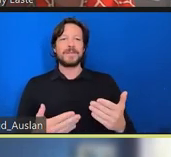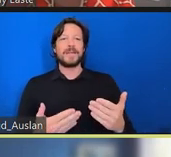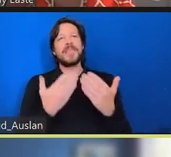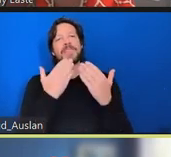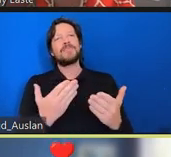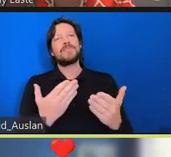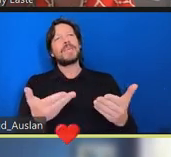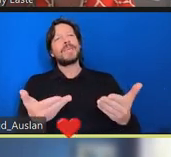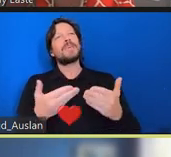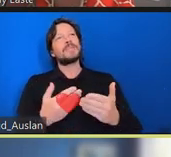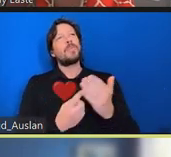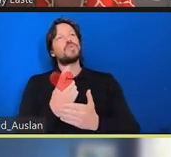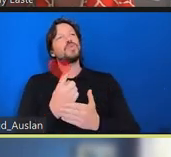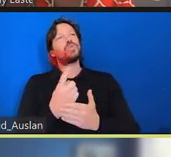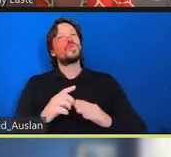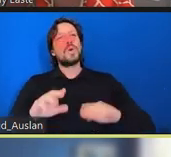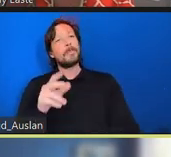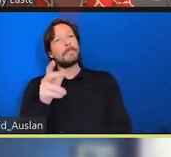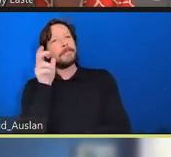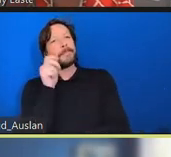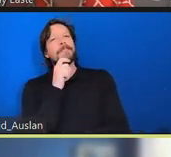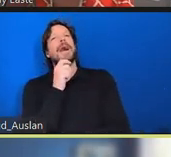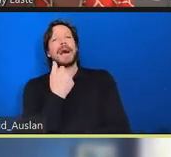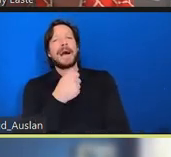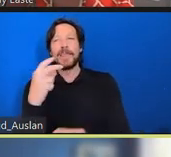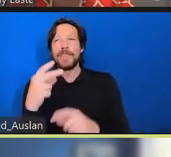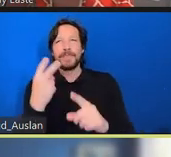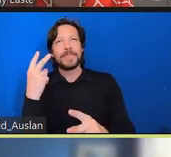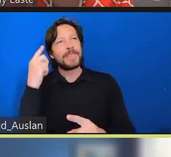on the work we do and make sure that we are really inclusive in everything that we do.